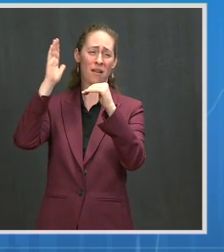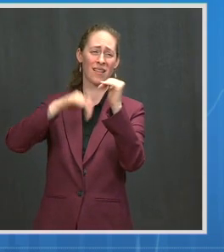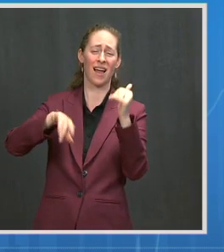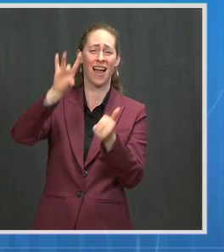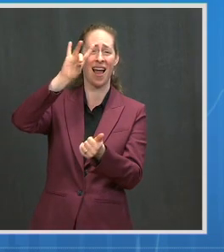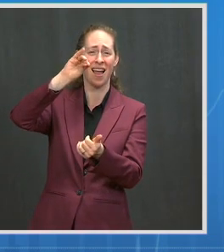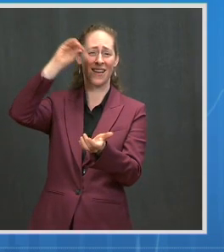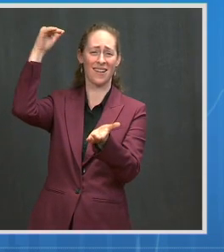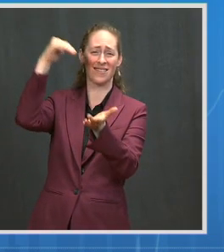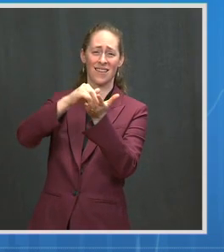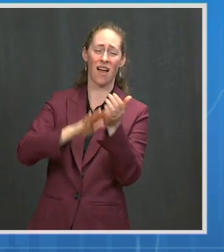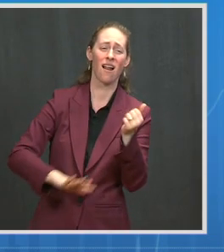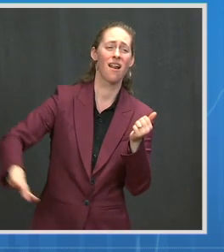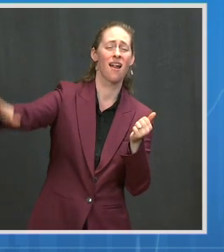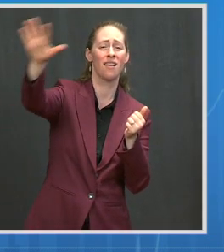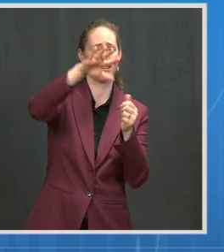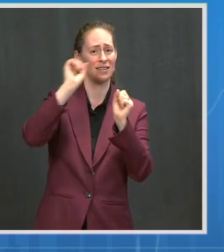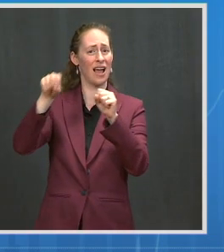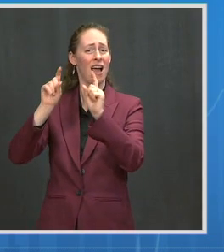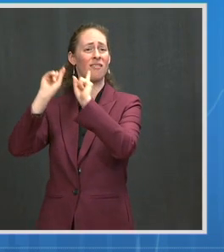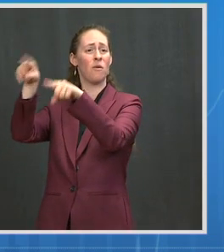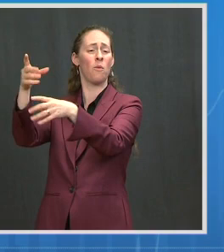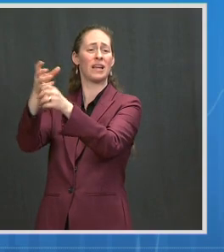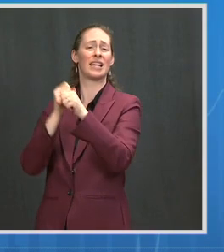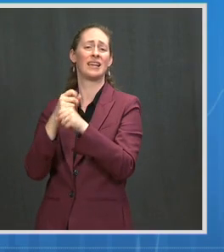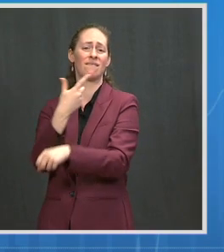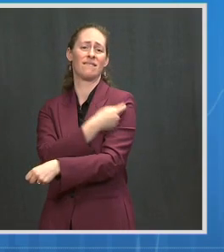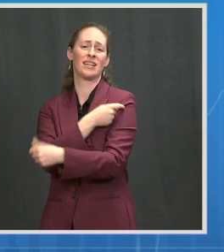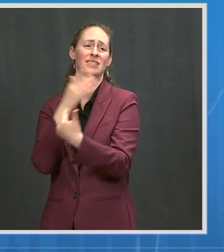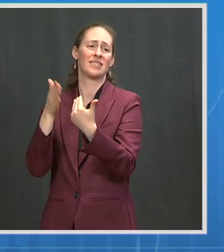of where you live right now. The vaccine is ready and waiting for you.